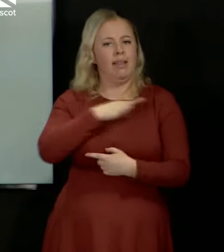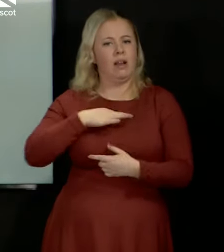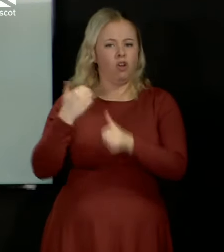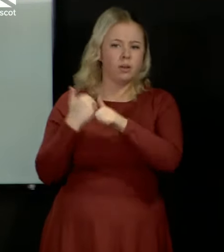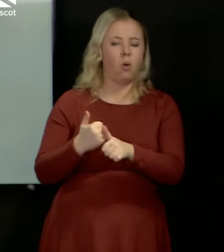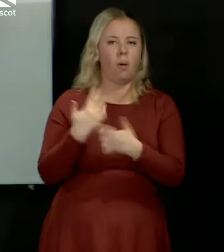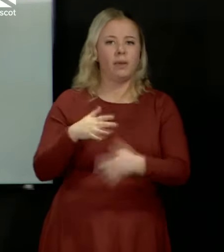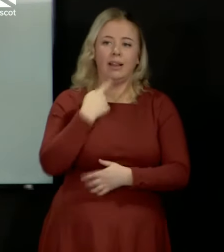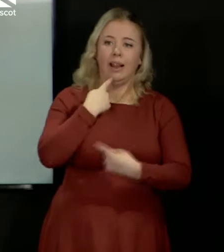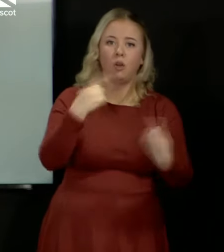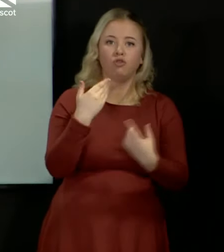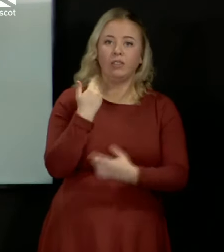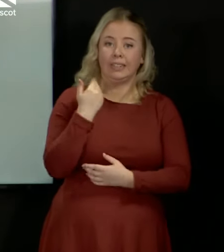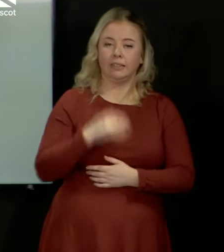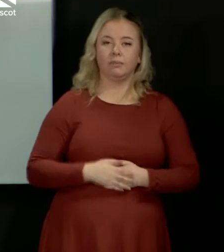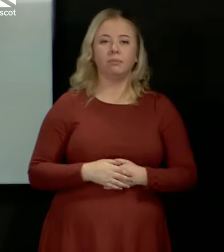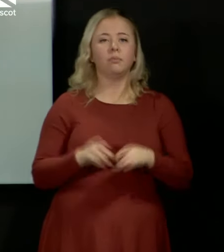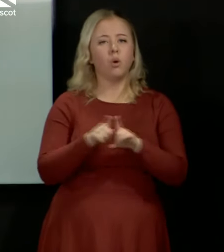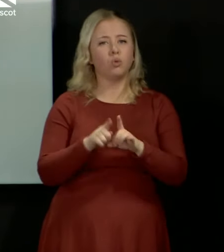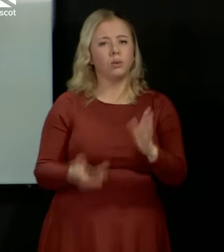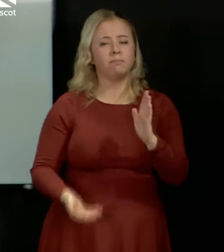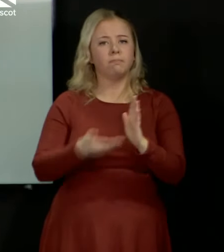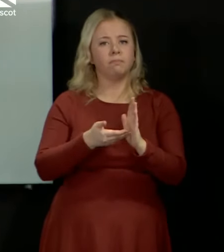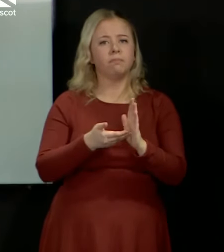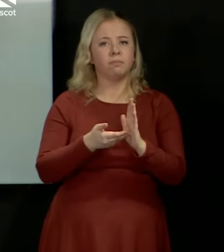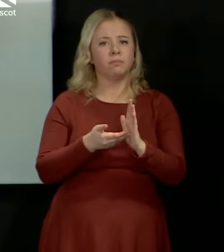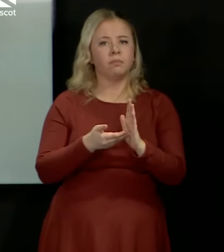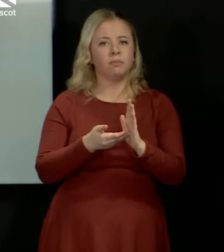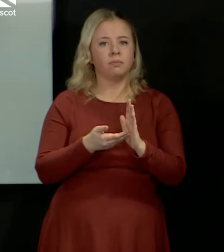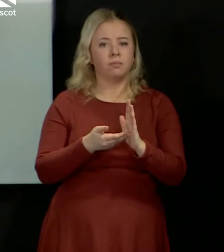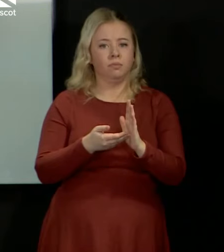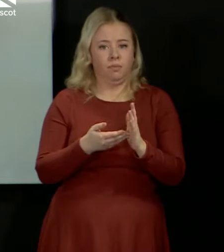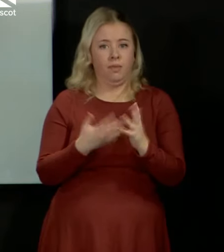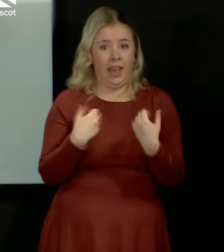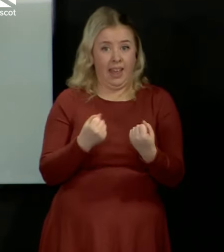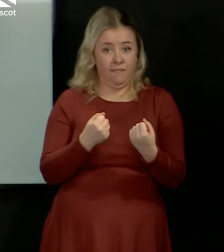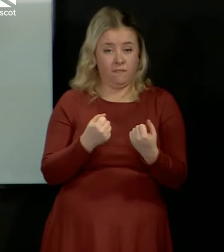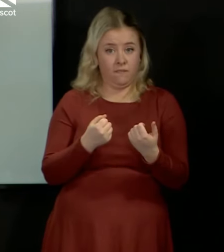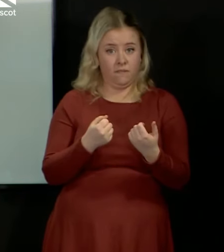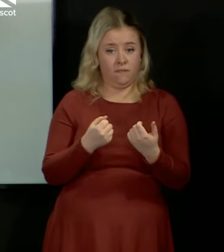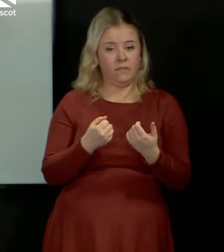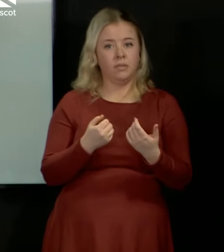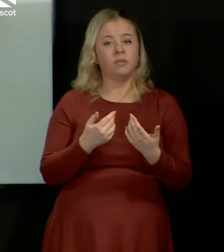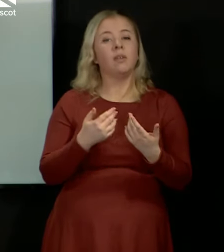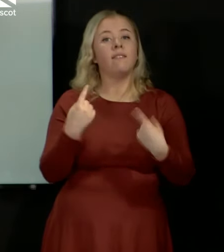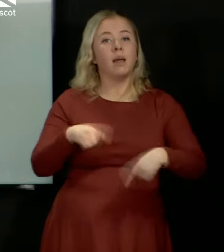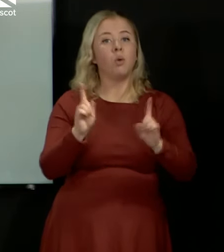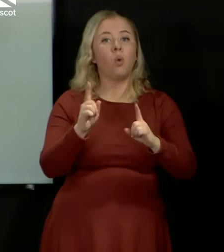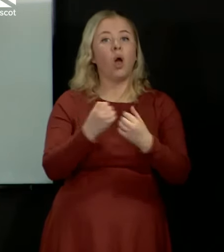announced. But in addition, we also have, and the offer is there, a number of our returners,